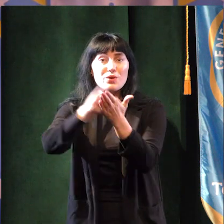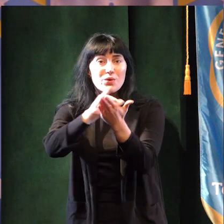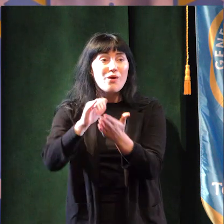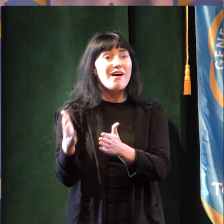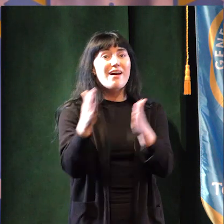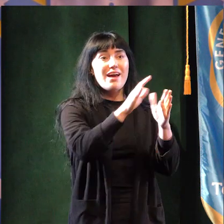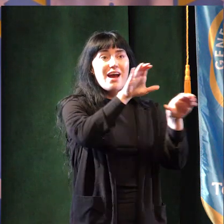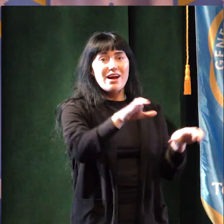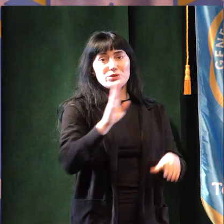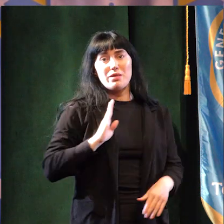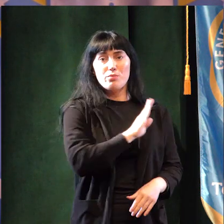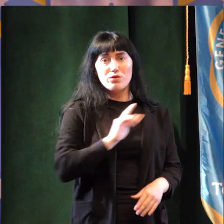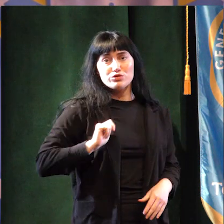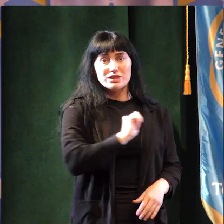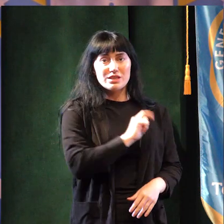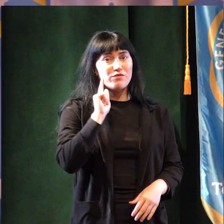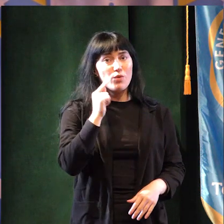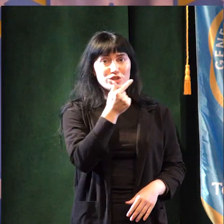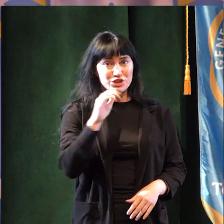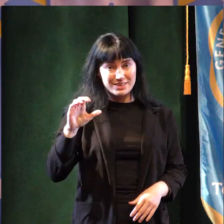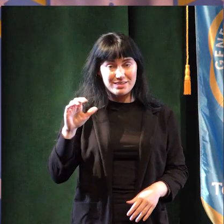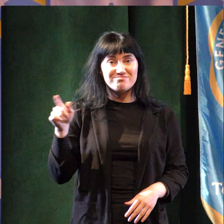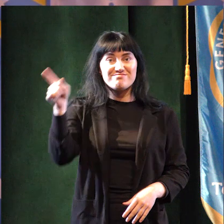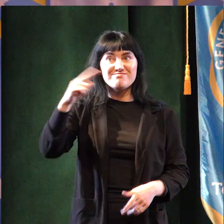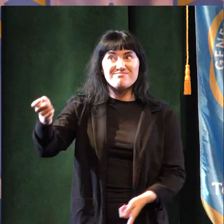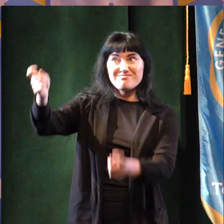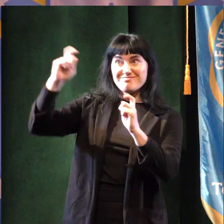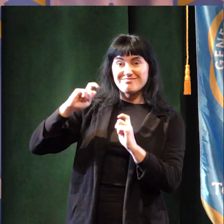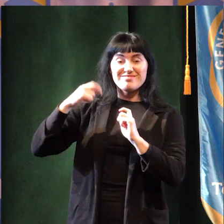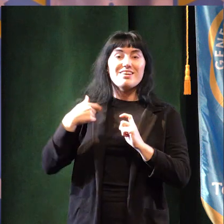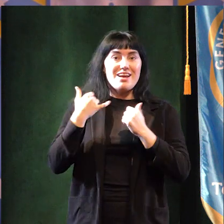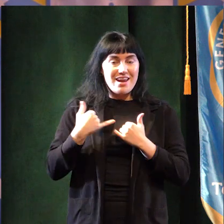and by action of the board of trustees of Genesee Community College i herewith